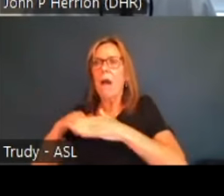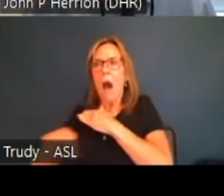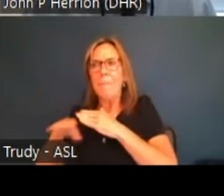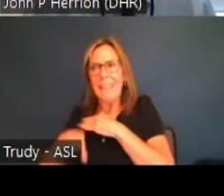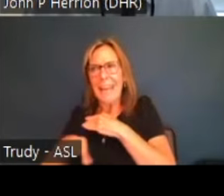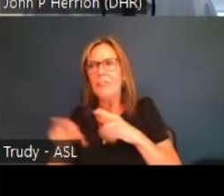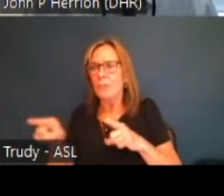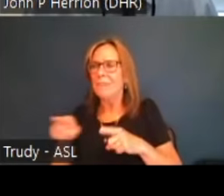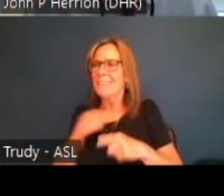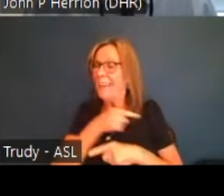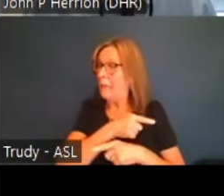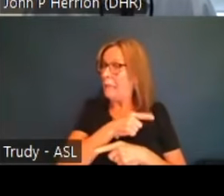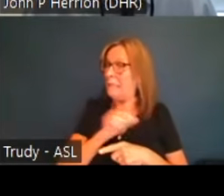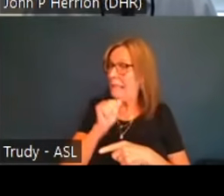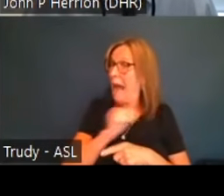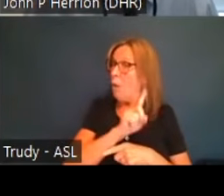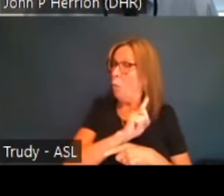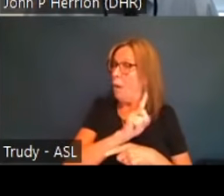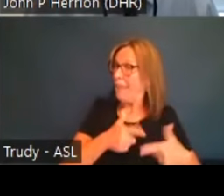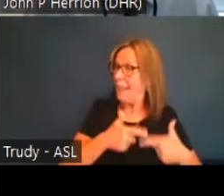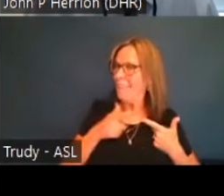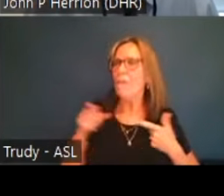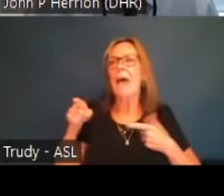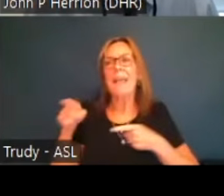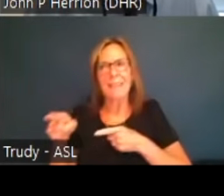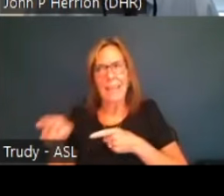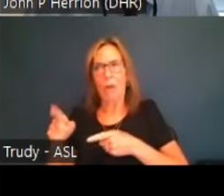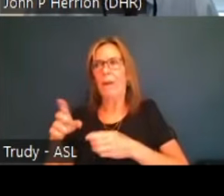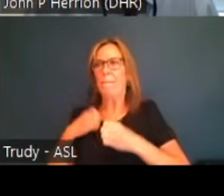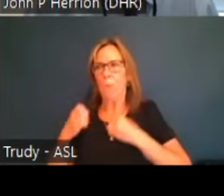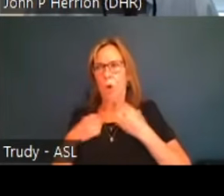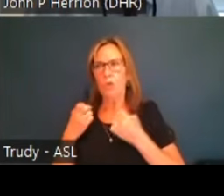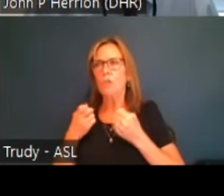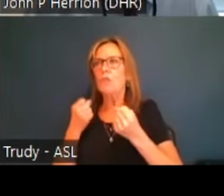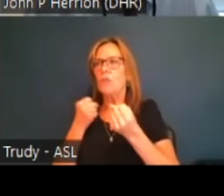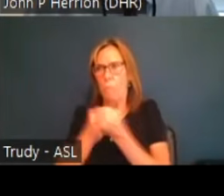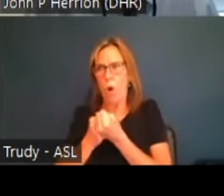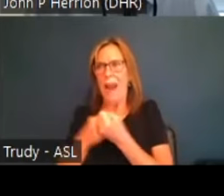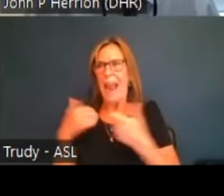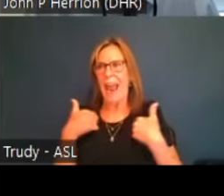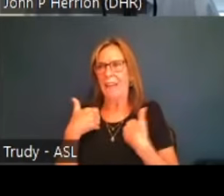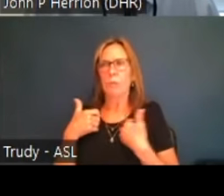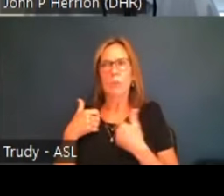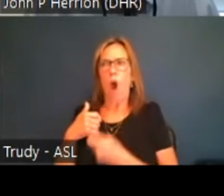out but service animals are in , And when our investigators get these cases, what they're looking for is is there a